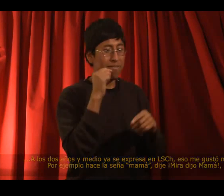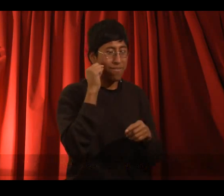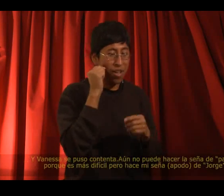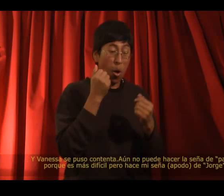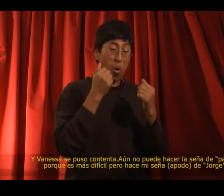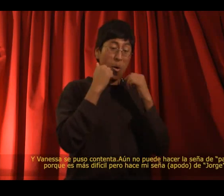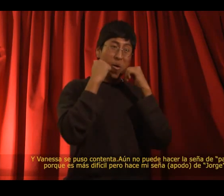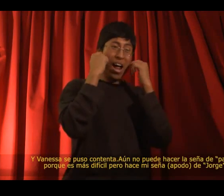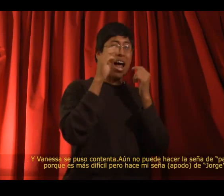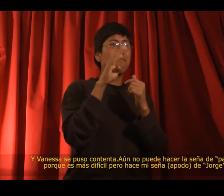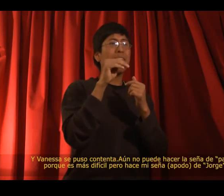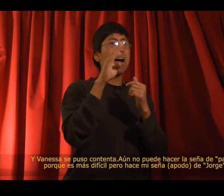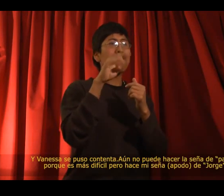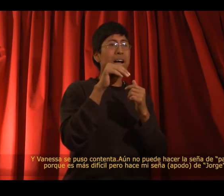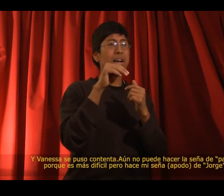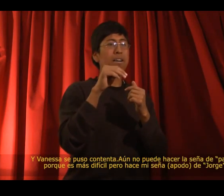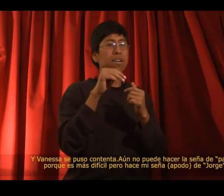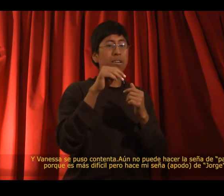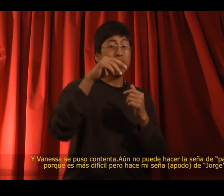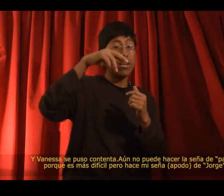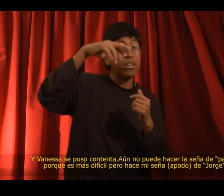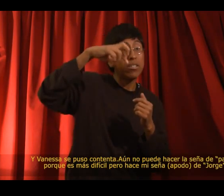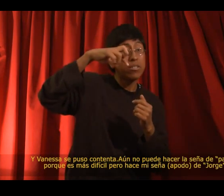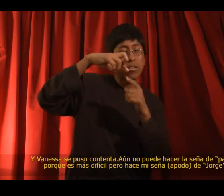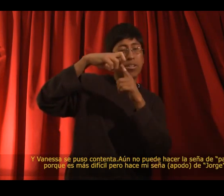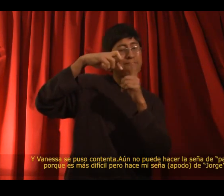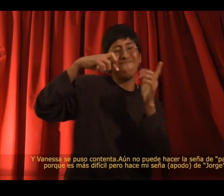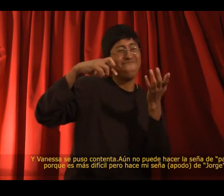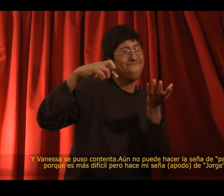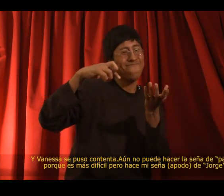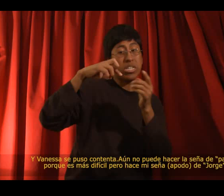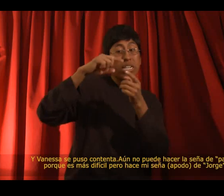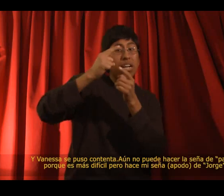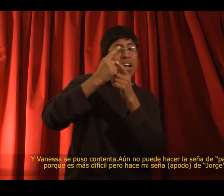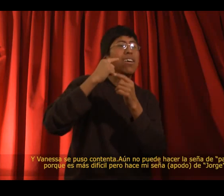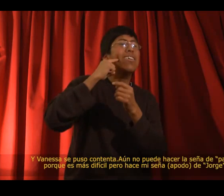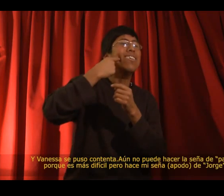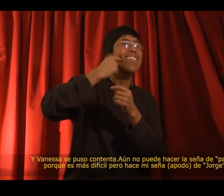She still cannot make the sign for “papa” because it is harder to make the handshape for that sign.